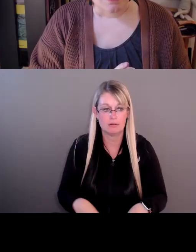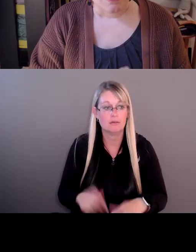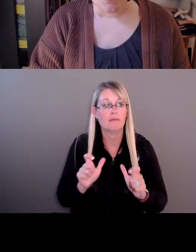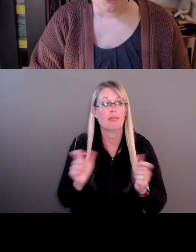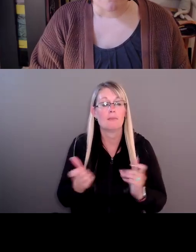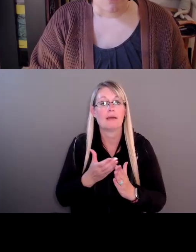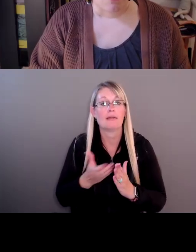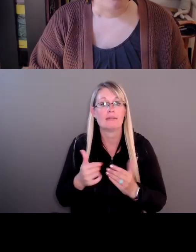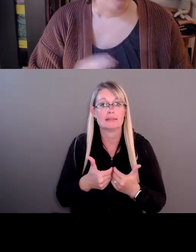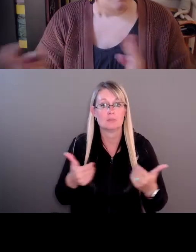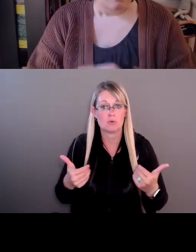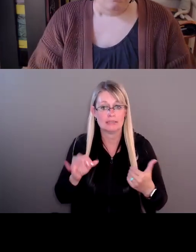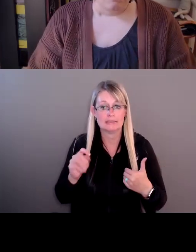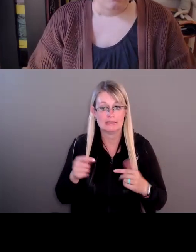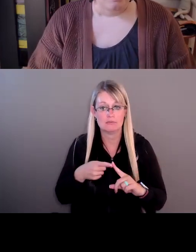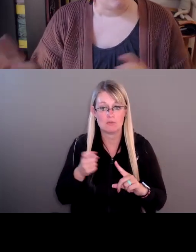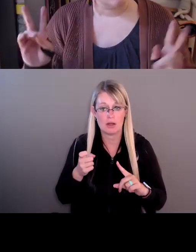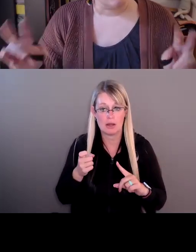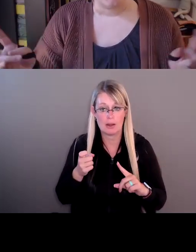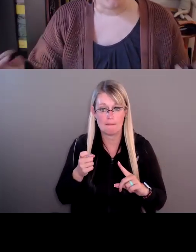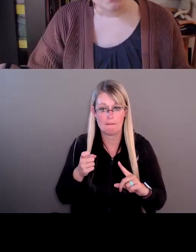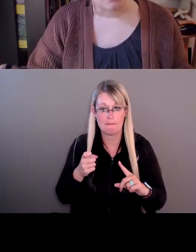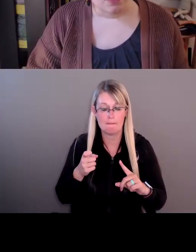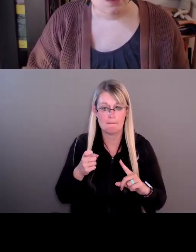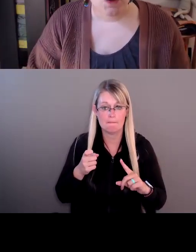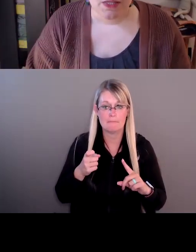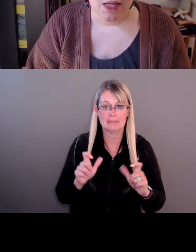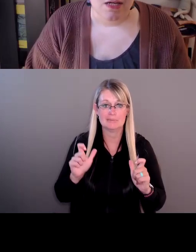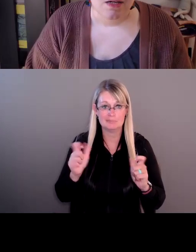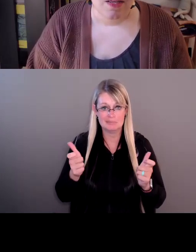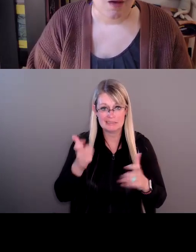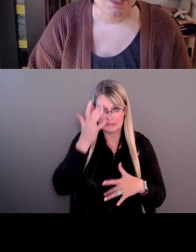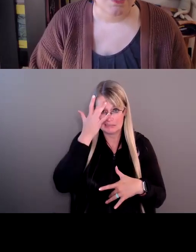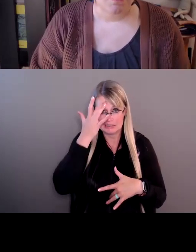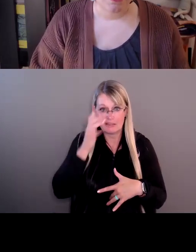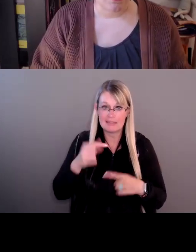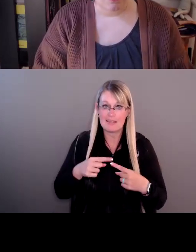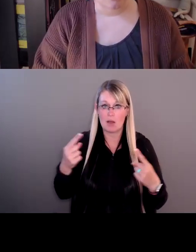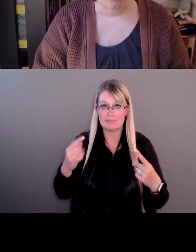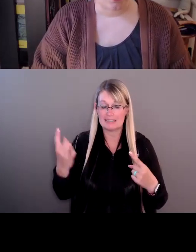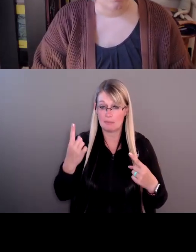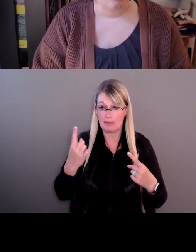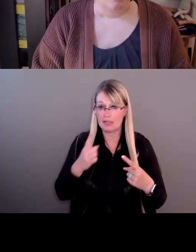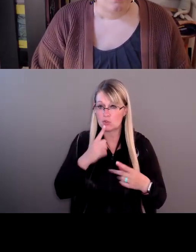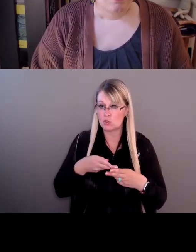distinguishes it from like an acute illness which will be the opposite, something shorter is that